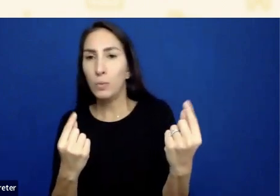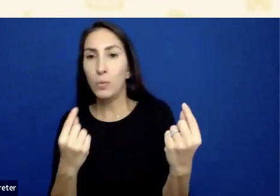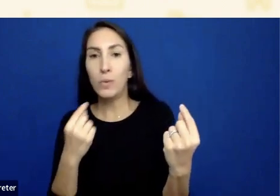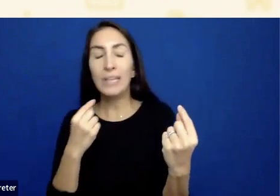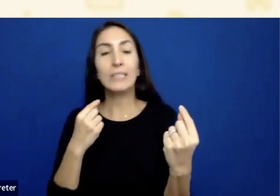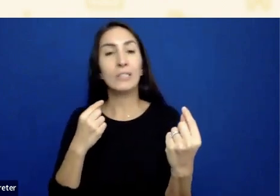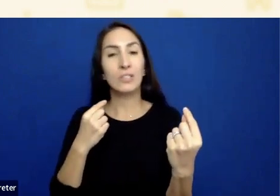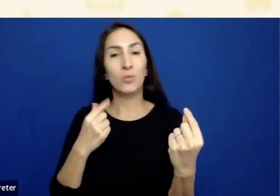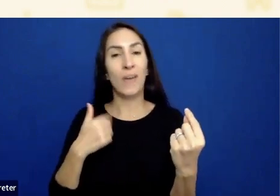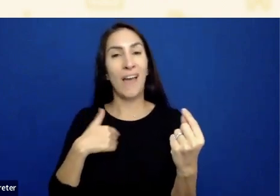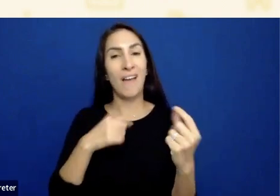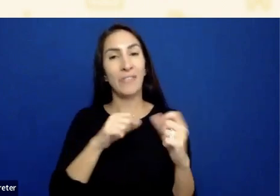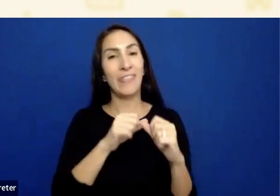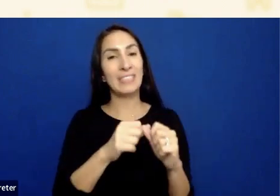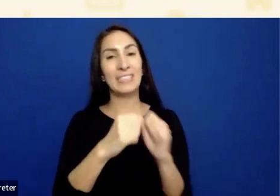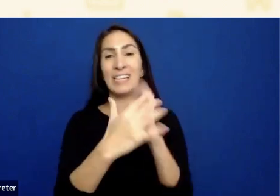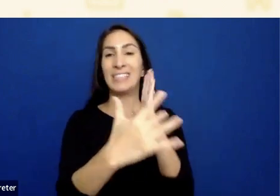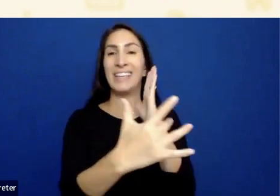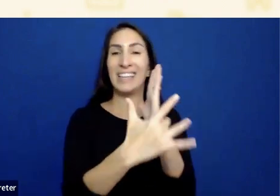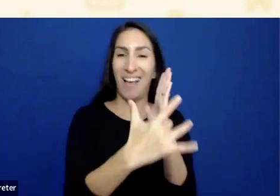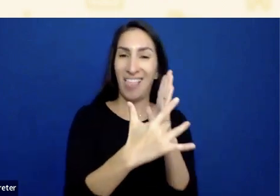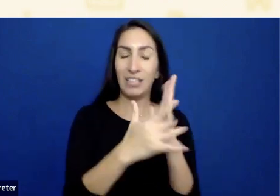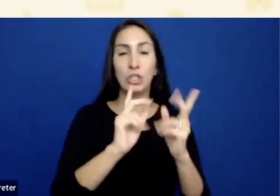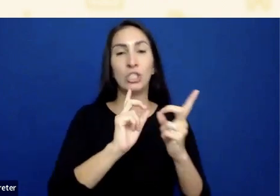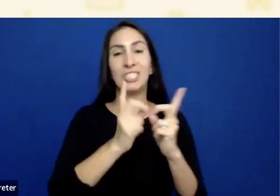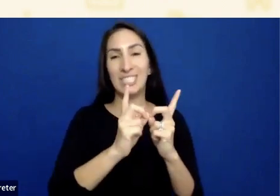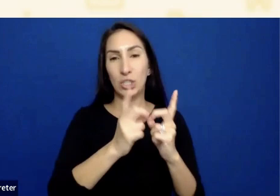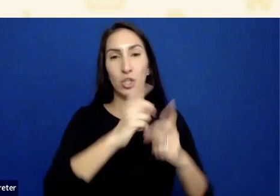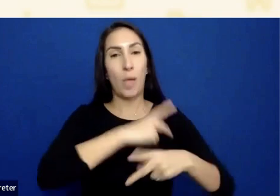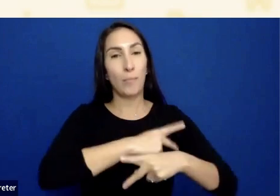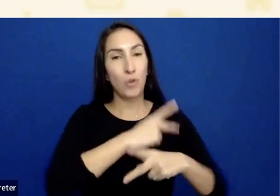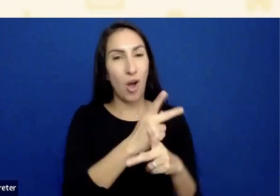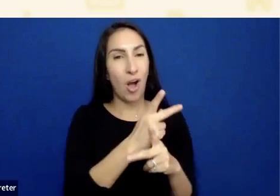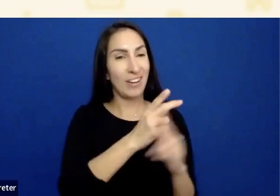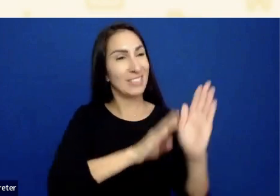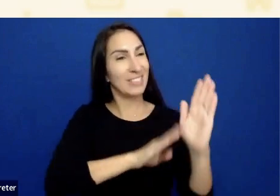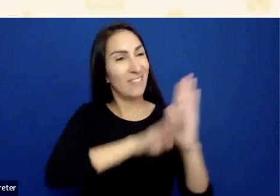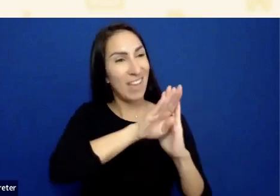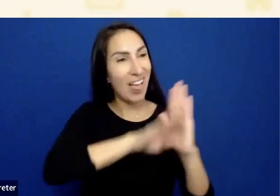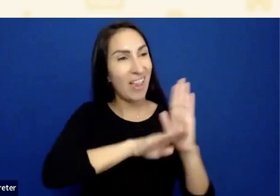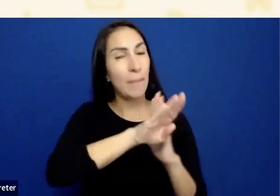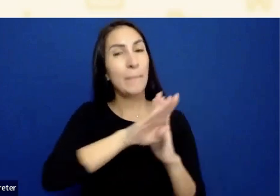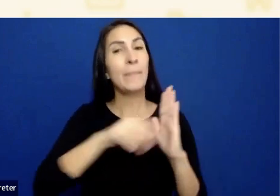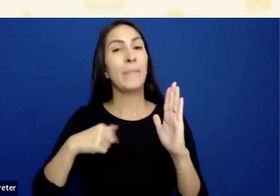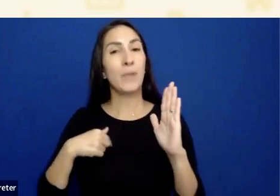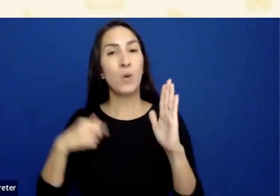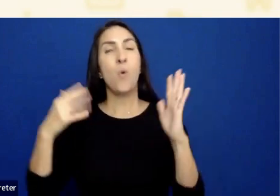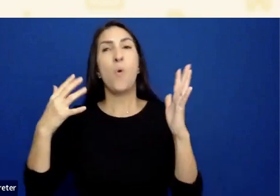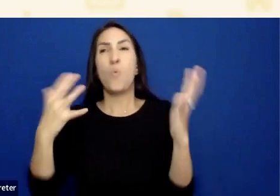of technology and digital product development so that accessibility becomes a core requirement.